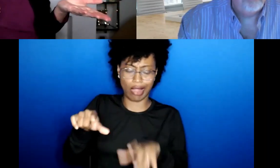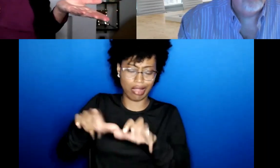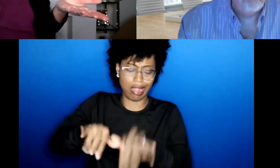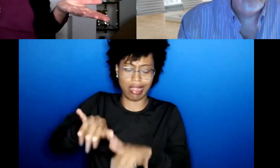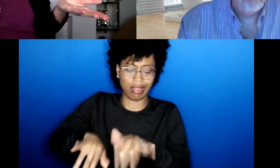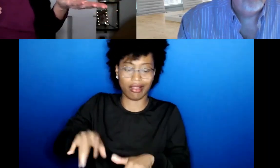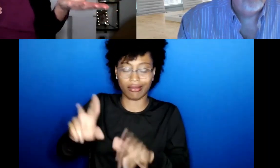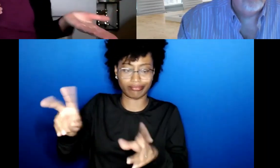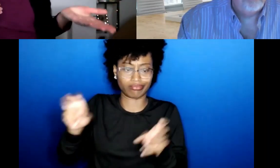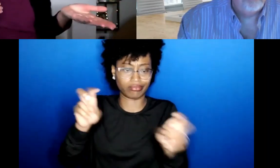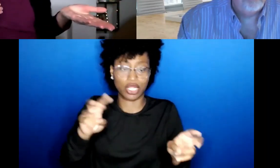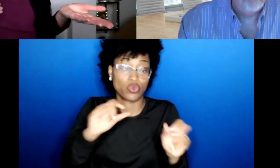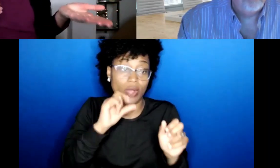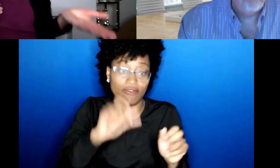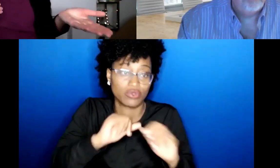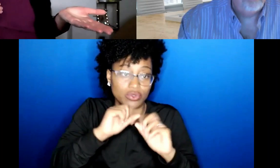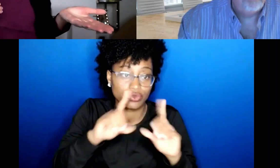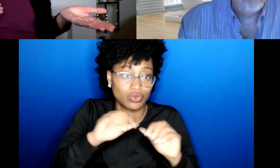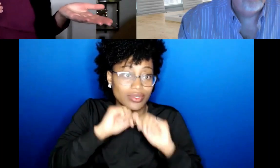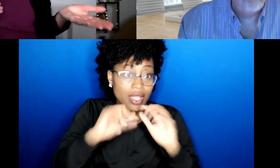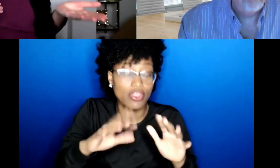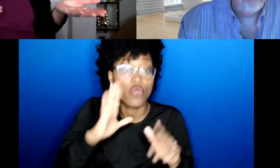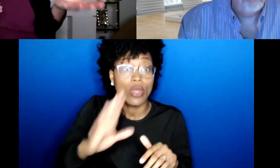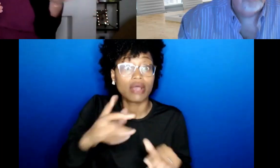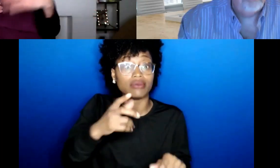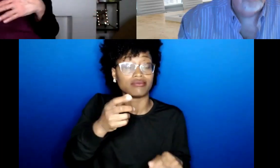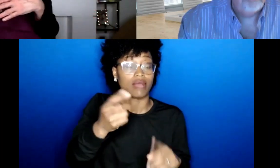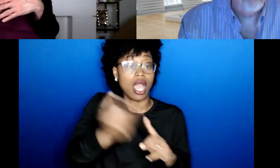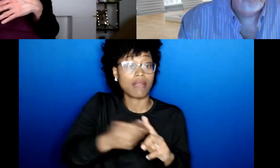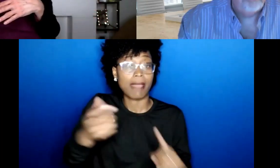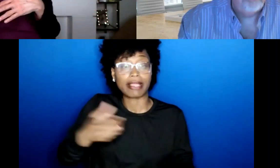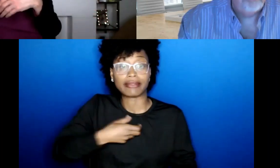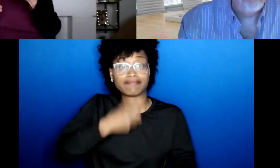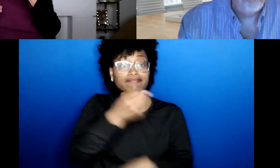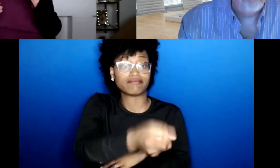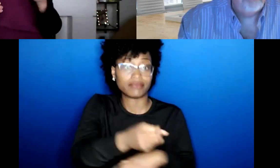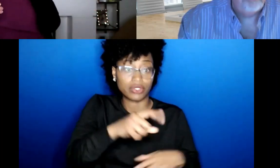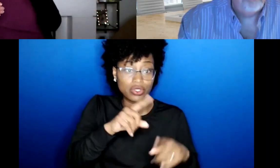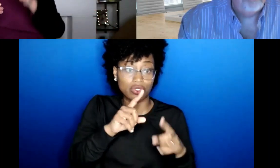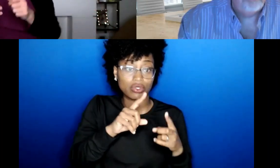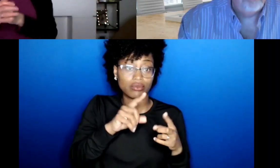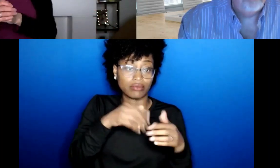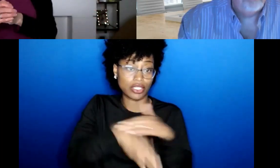session 10 minutes in advance. If you are attending something, you just click something